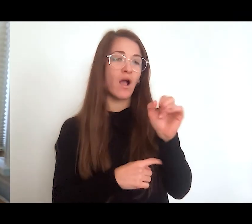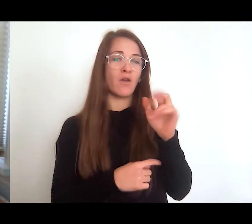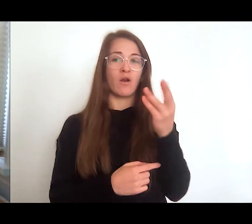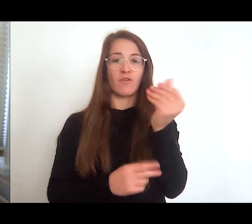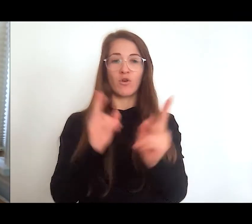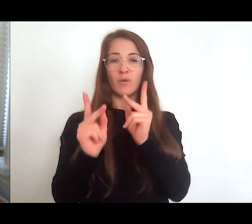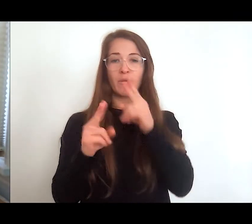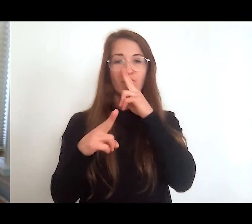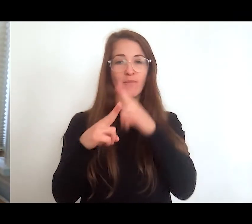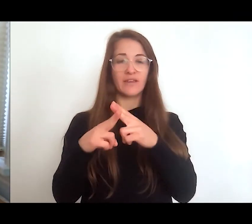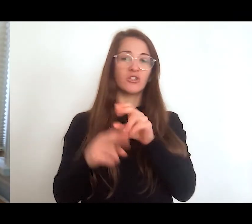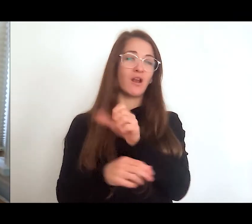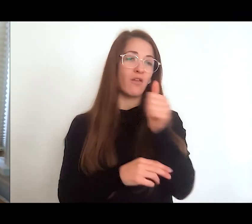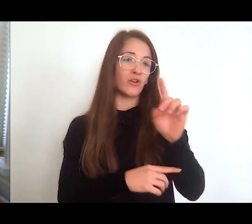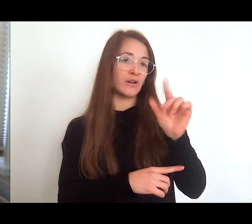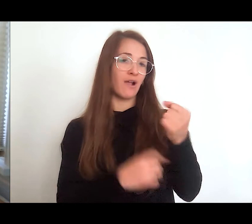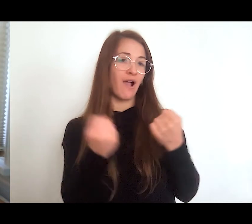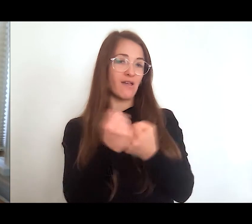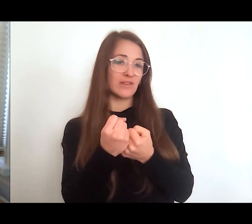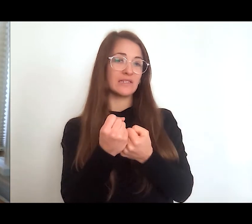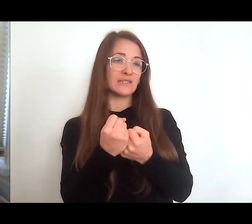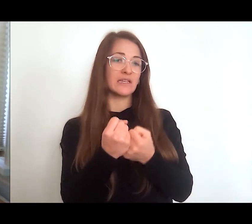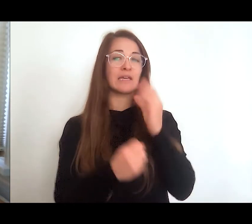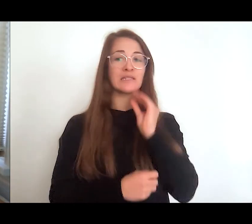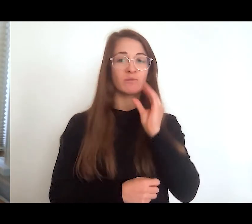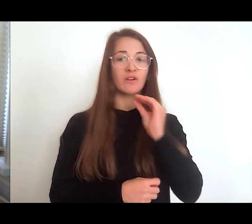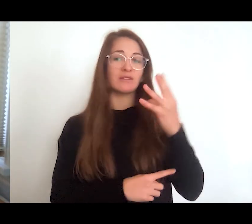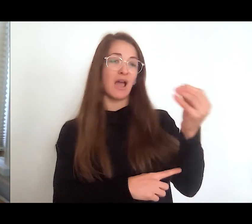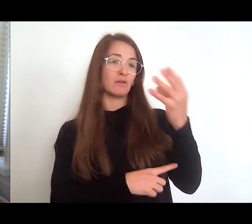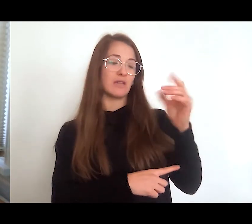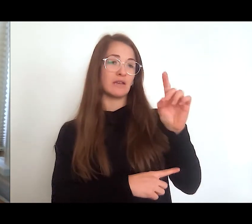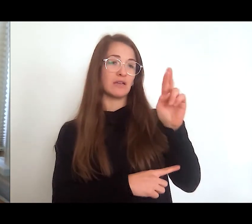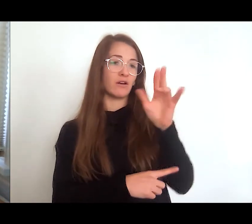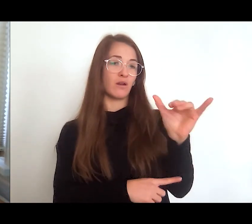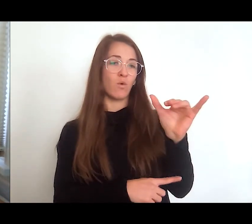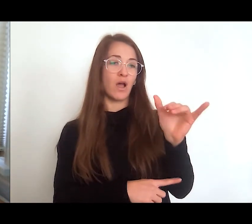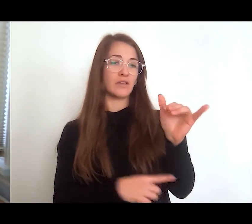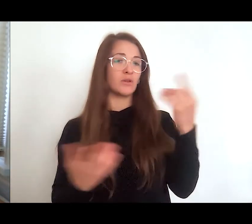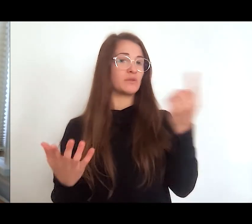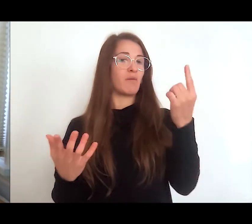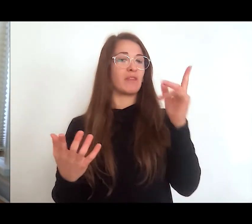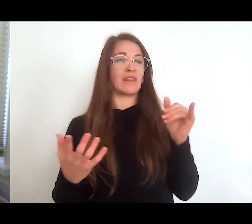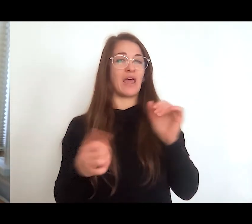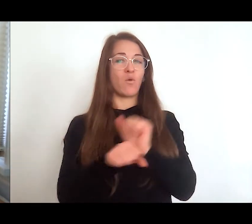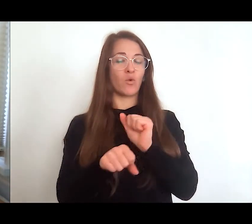DOING DISABILITY ADVOCACY WORK SO HERE AT DRNY OR OTHER